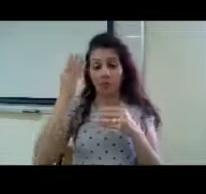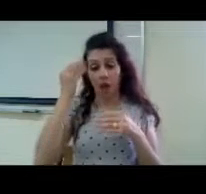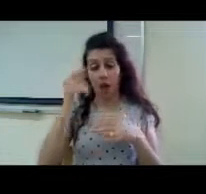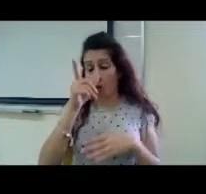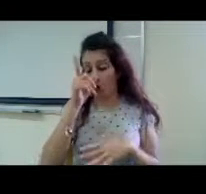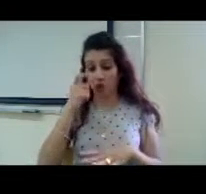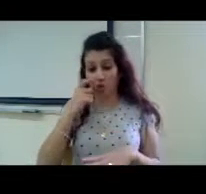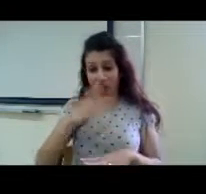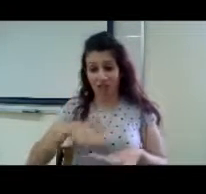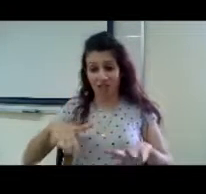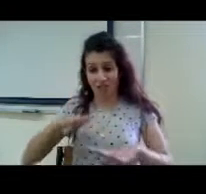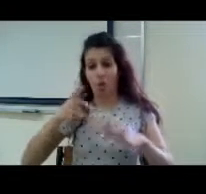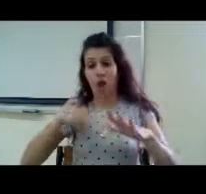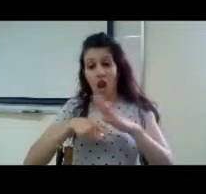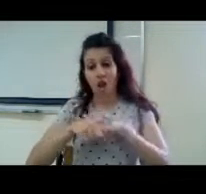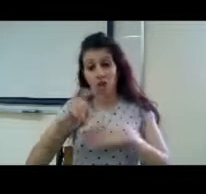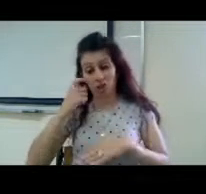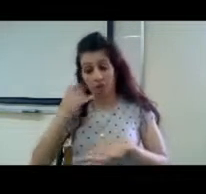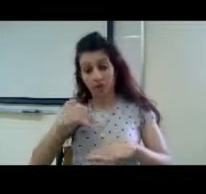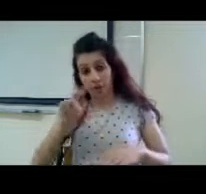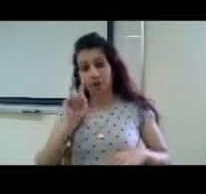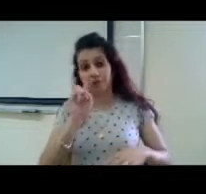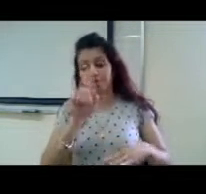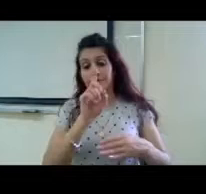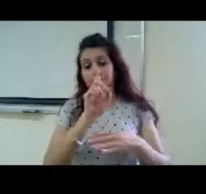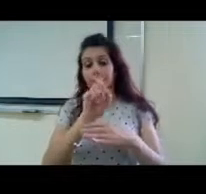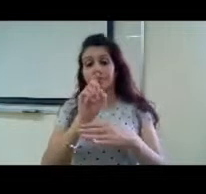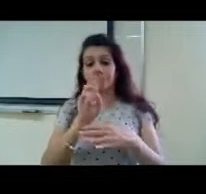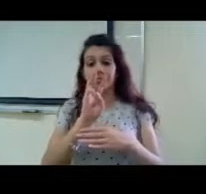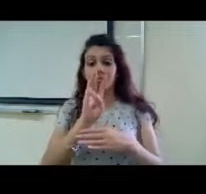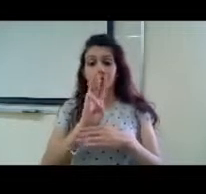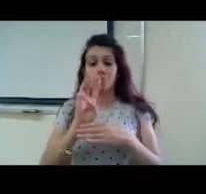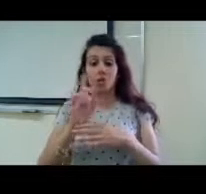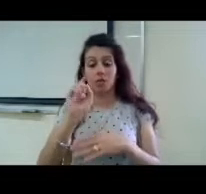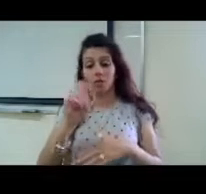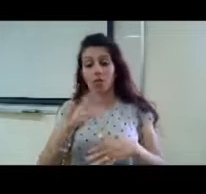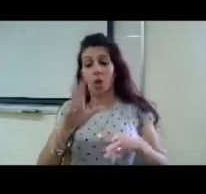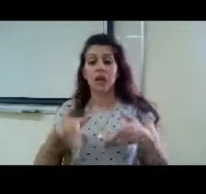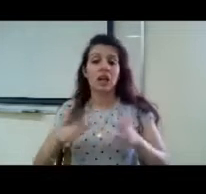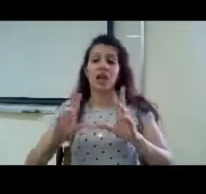a learning support platform it never replaced the Ministry of Education